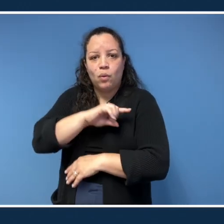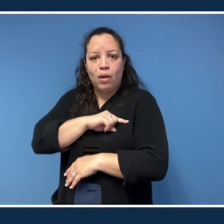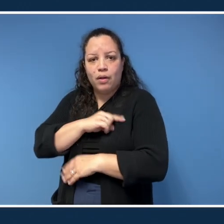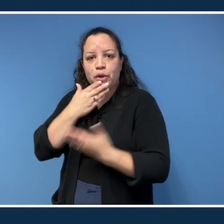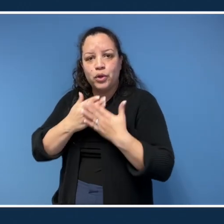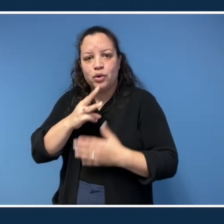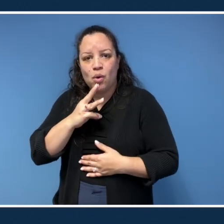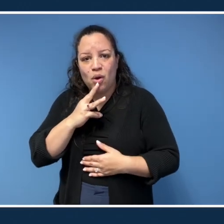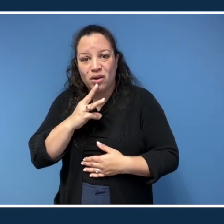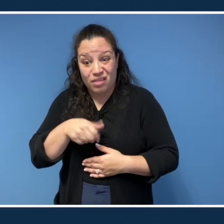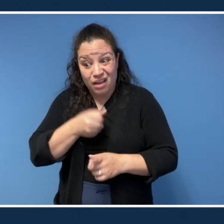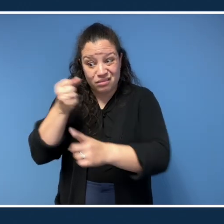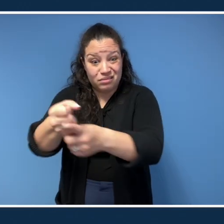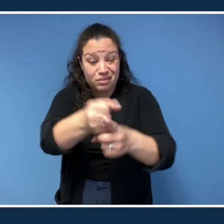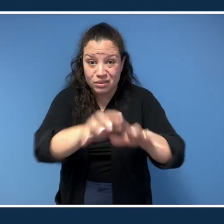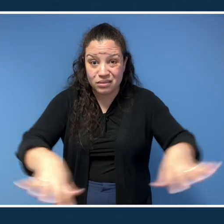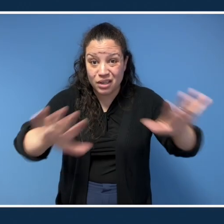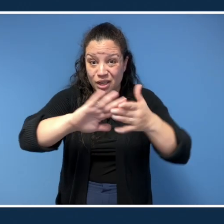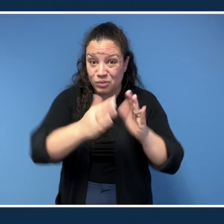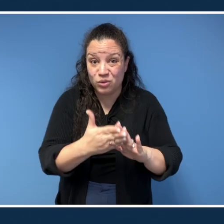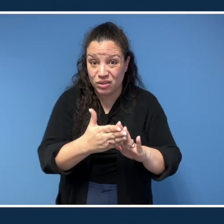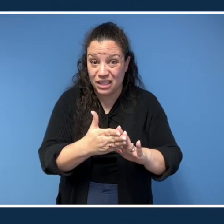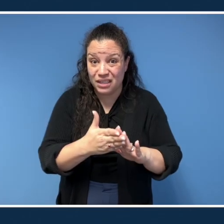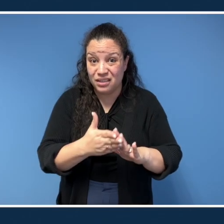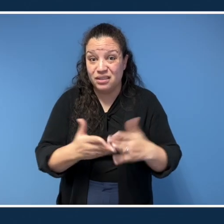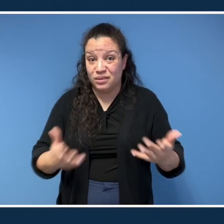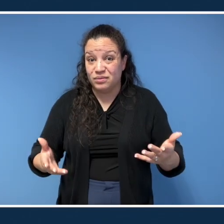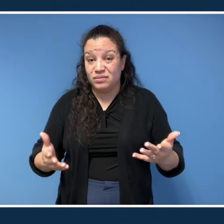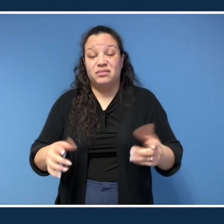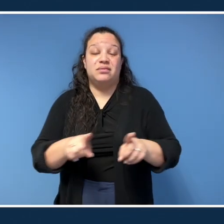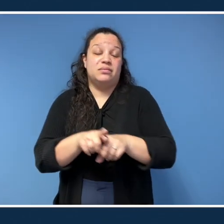the community outside per se and have an impact with kind of making sure that the